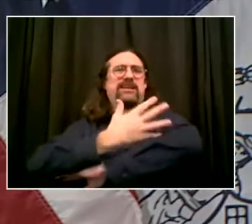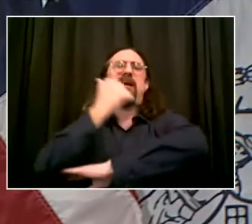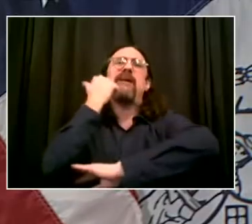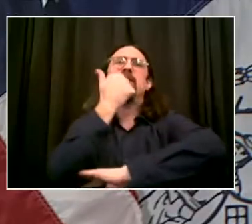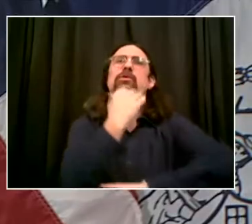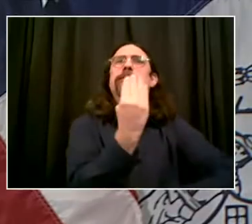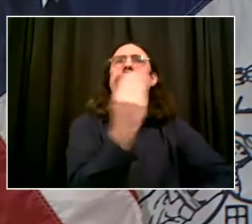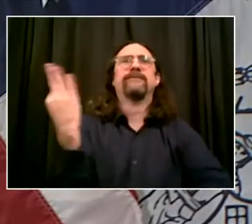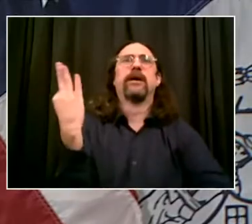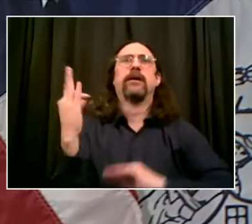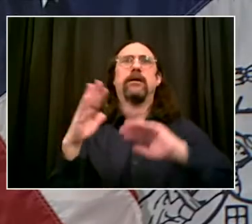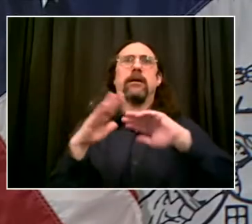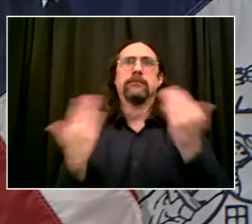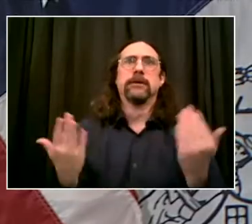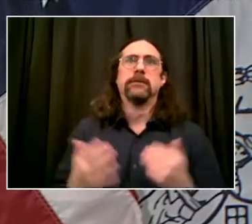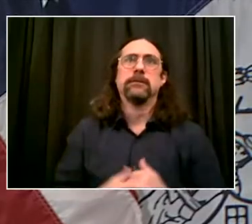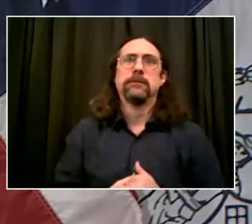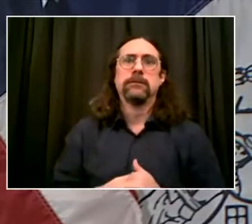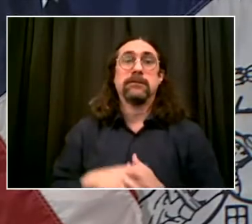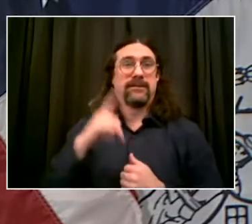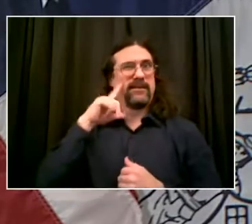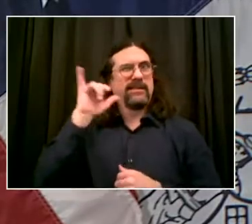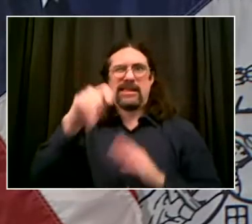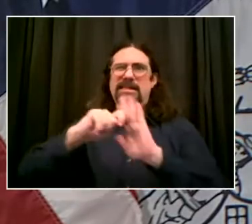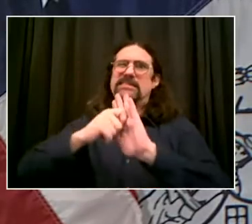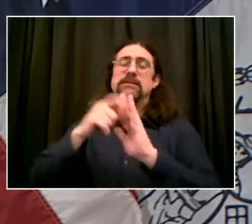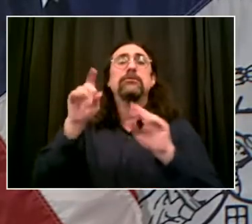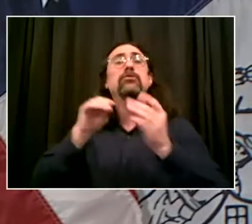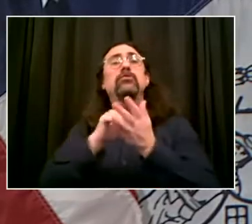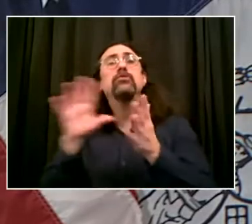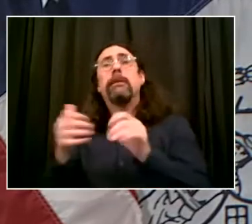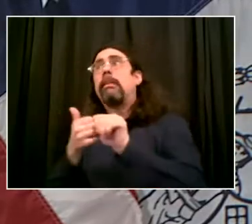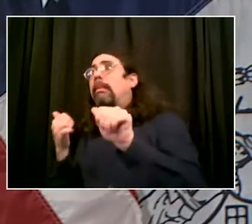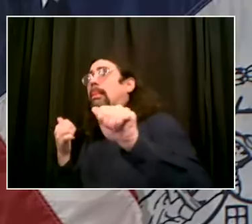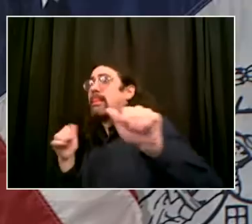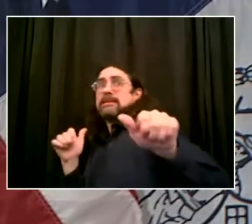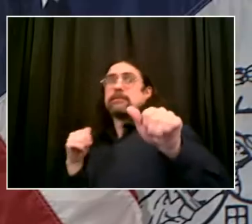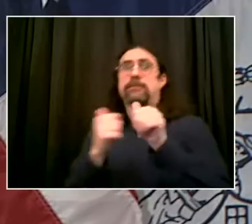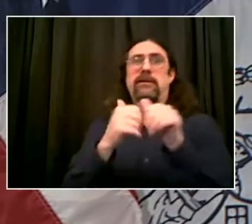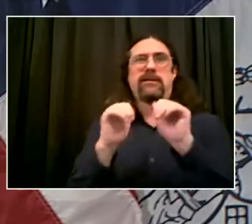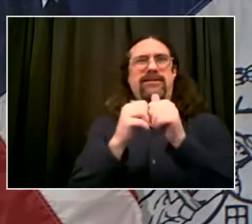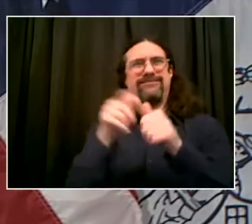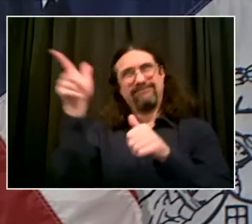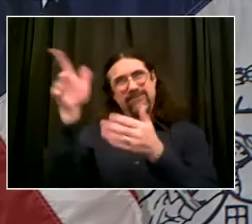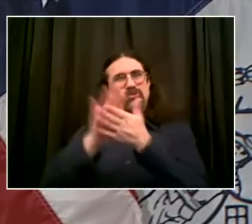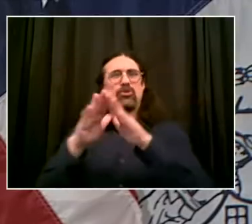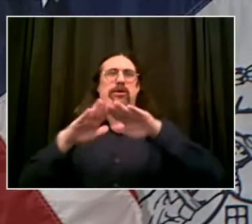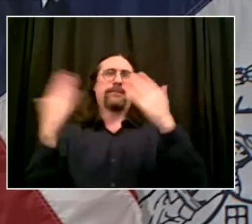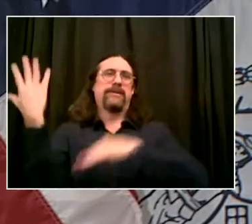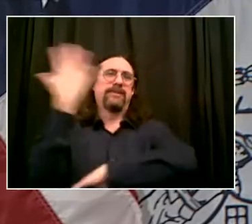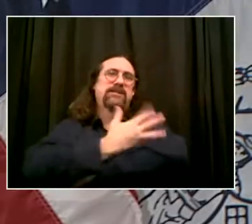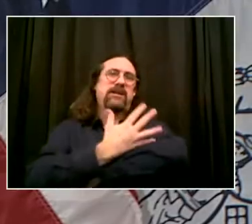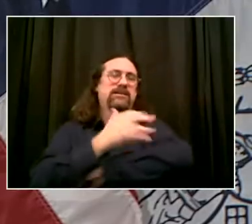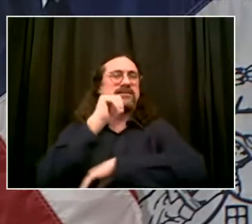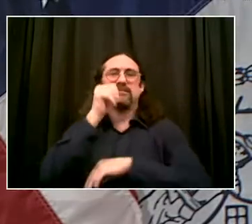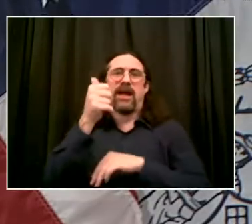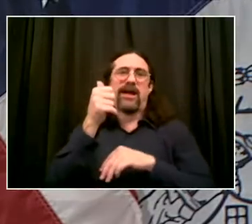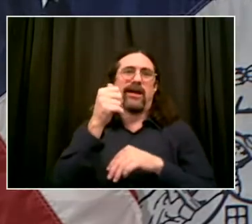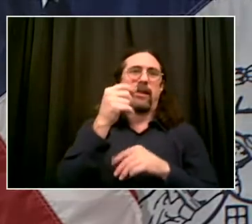ADDRESS LEARNING LOSS AND HELP KIDS TO RECOVER AACADEMICALLY AND EMOTIONALLY. THAT IS SORT OF